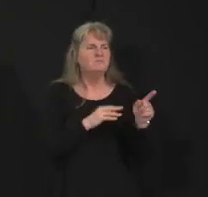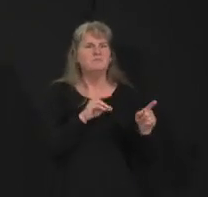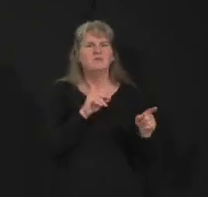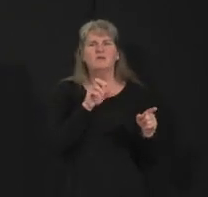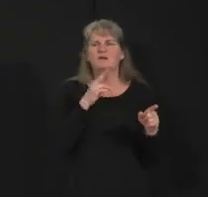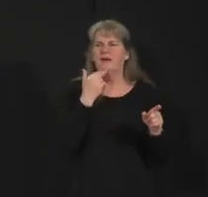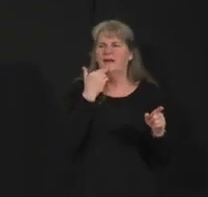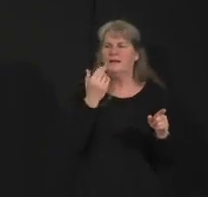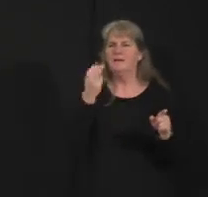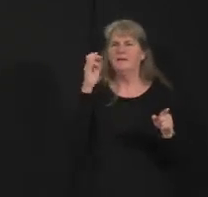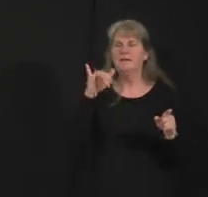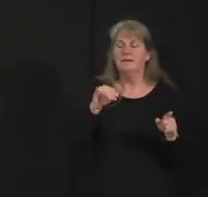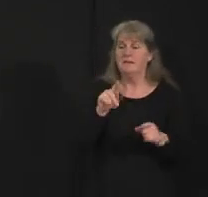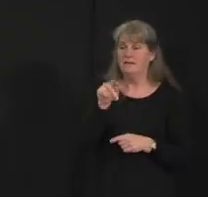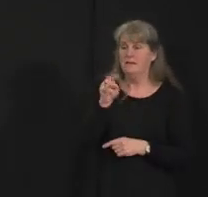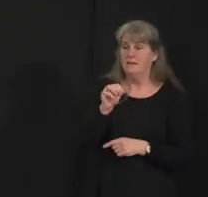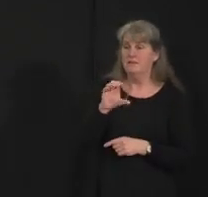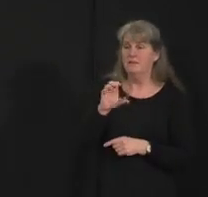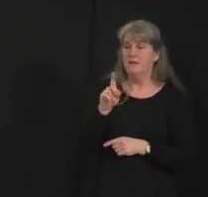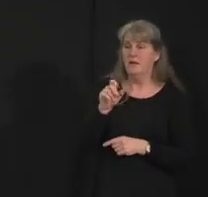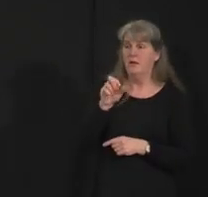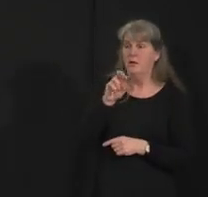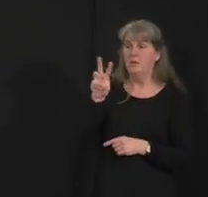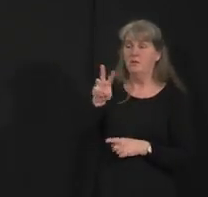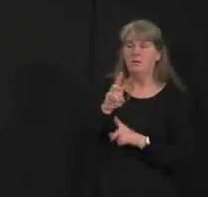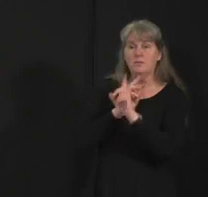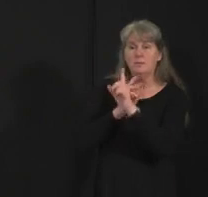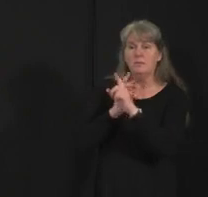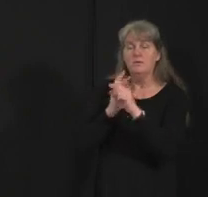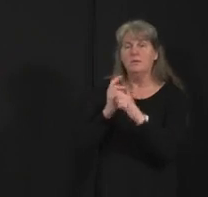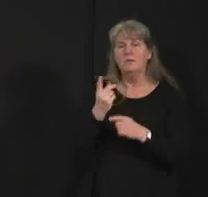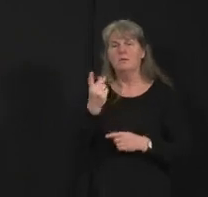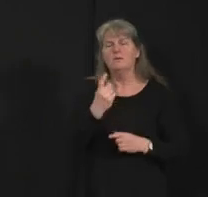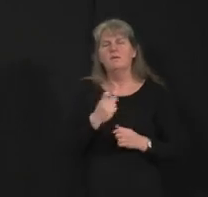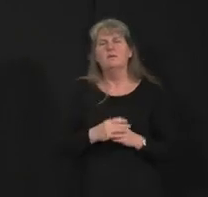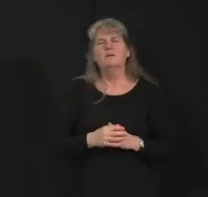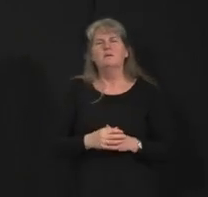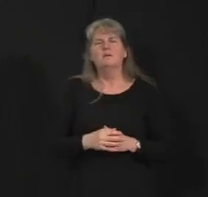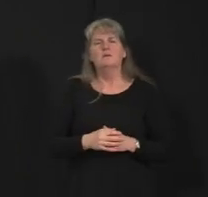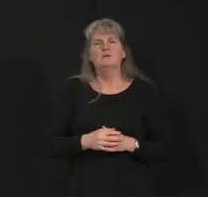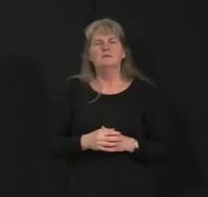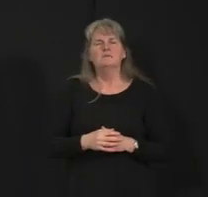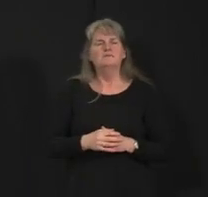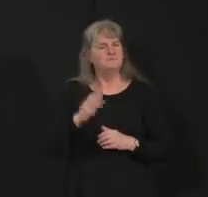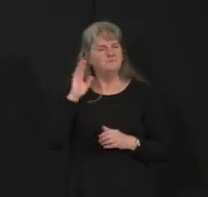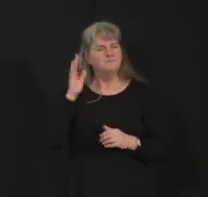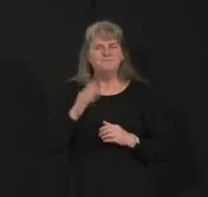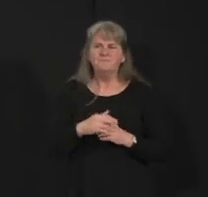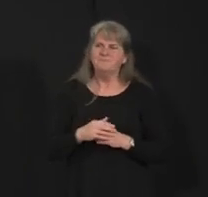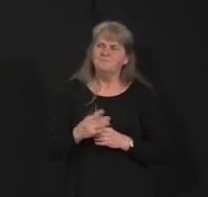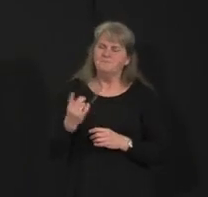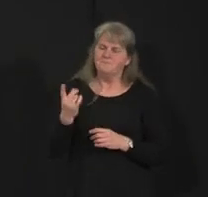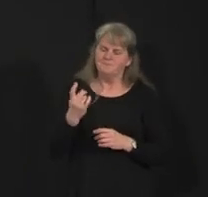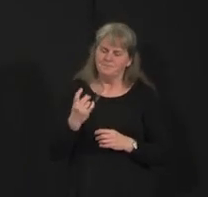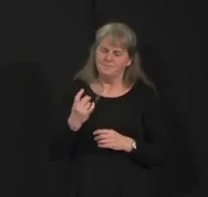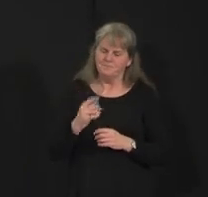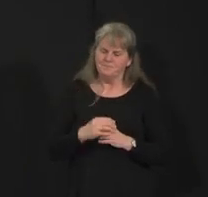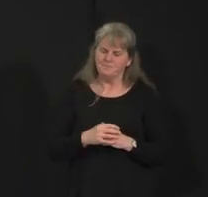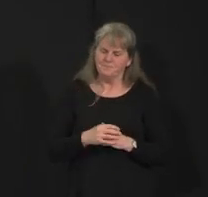We will go to the phone lines now. Tim, CKNW. Hi, Doctor